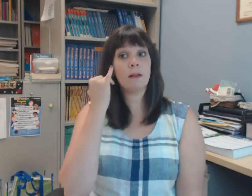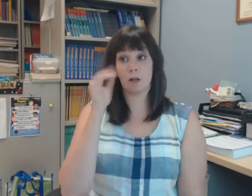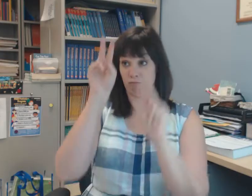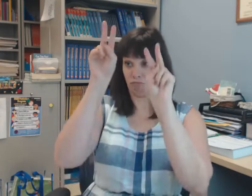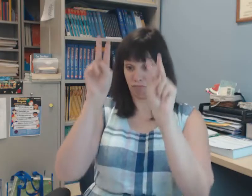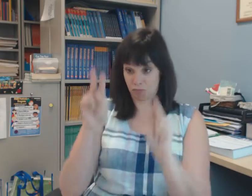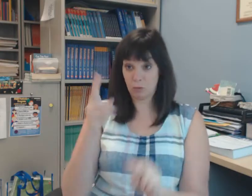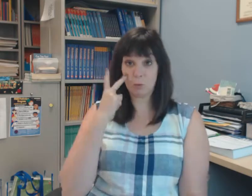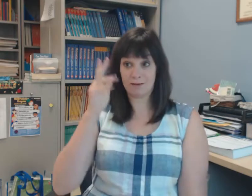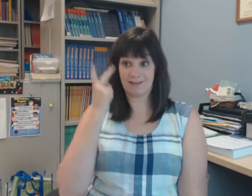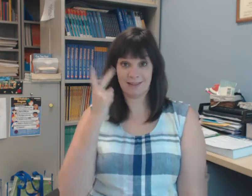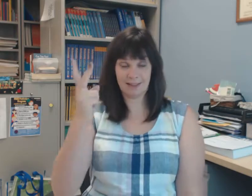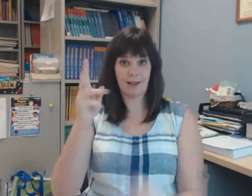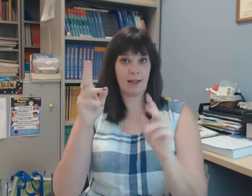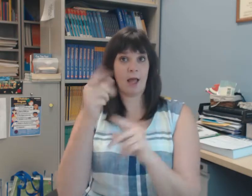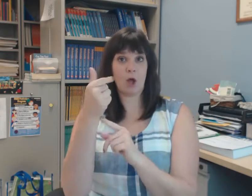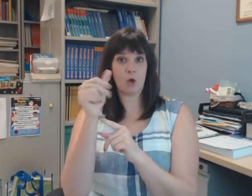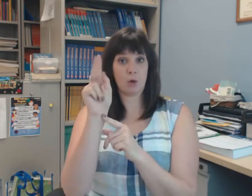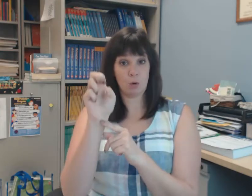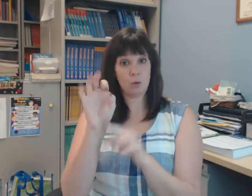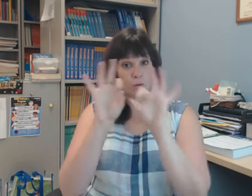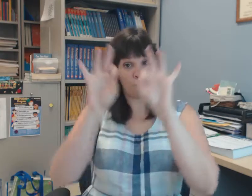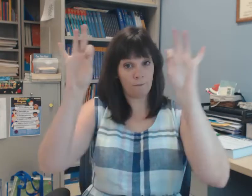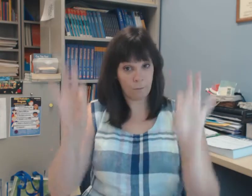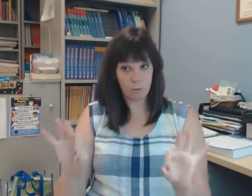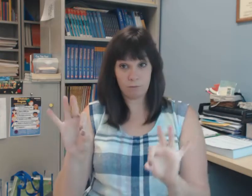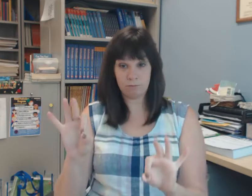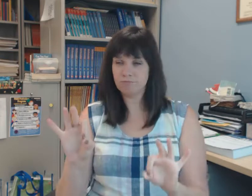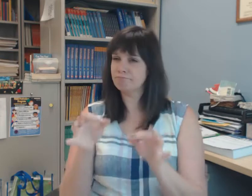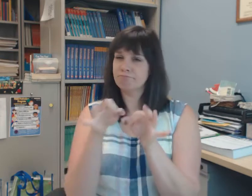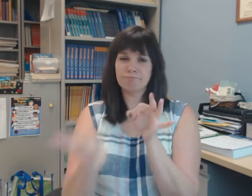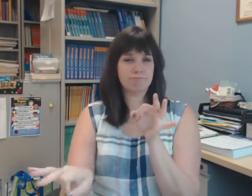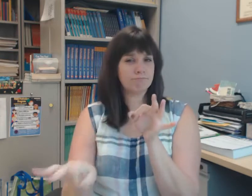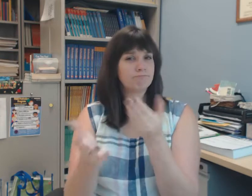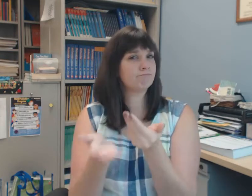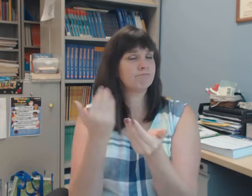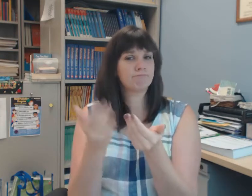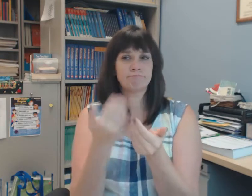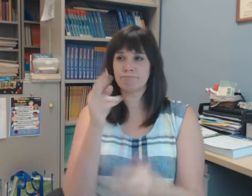There you will see a very simple and easy Google Form.